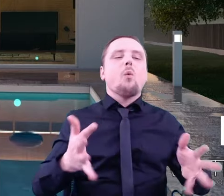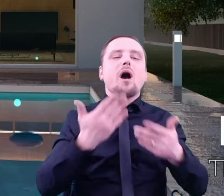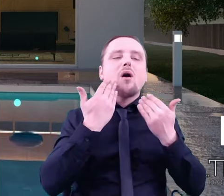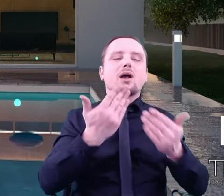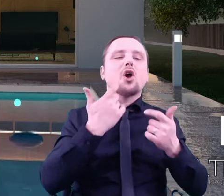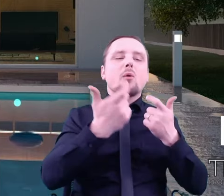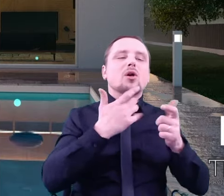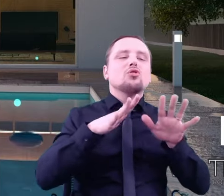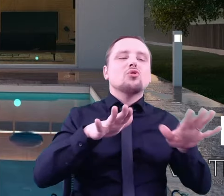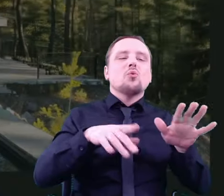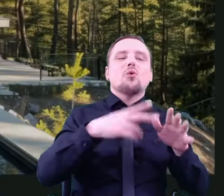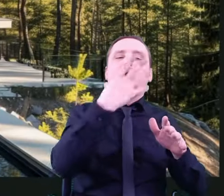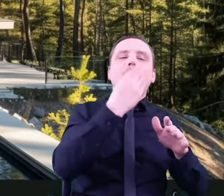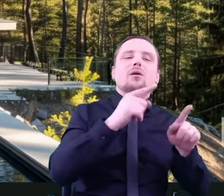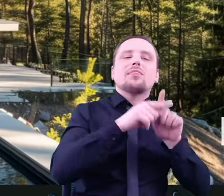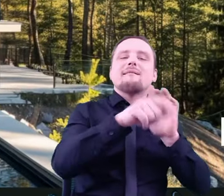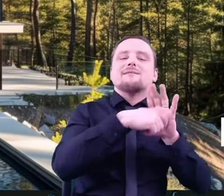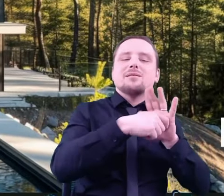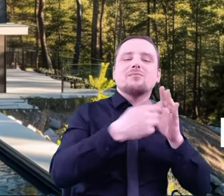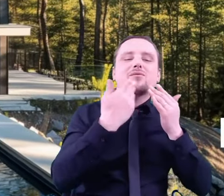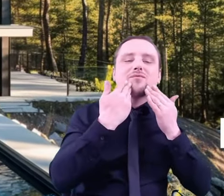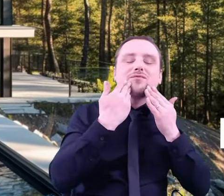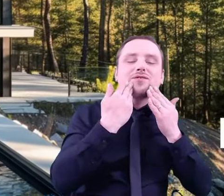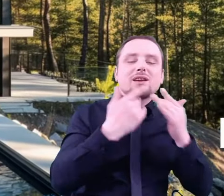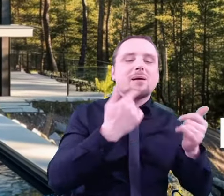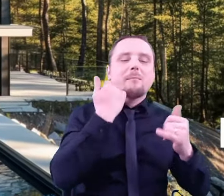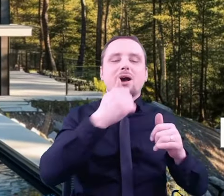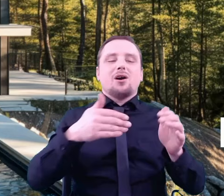is very useful in working with clients and investors.